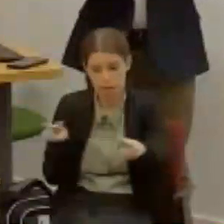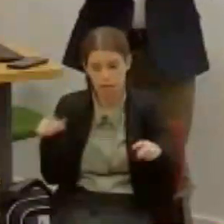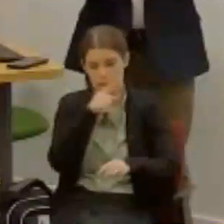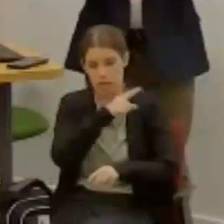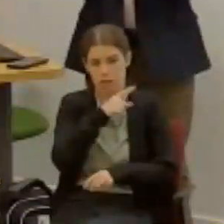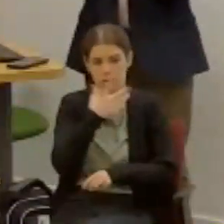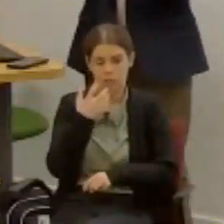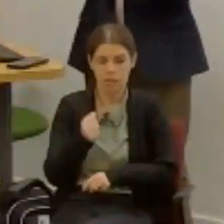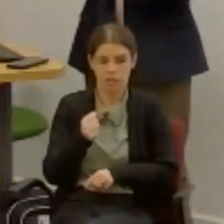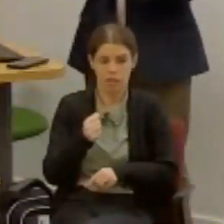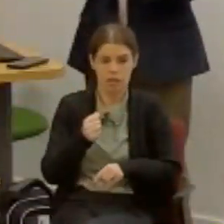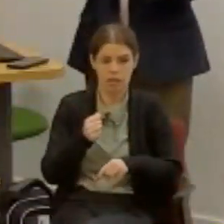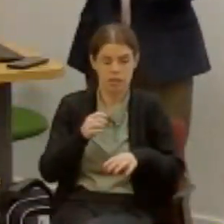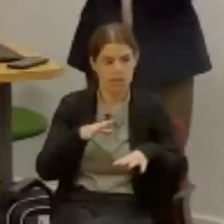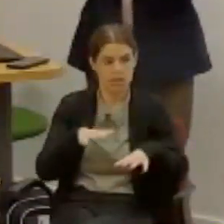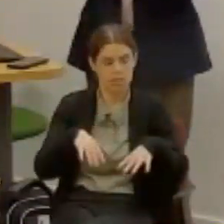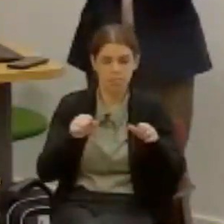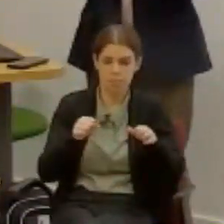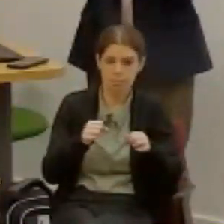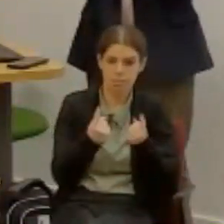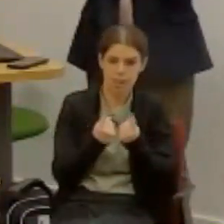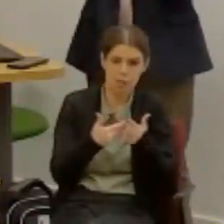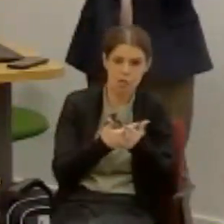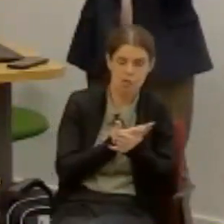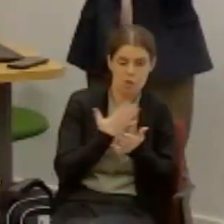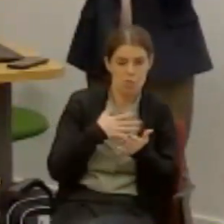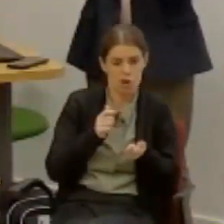a bit niche, and we turn it into something a bit more generalized in terms of how it